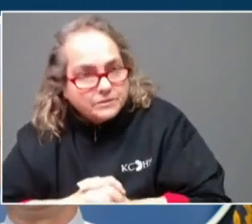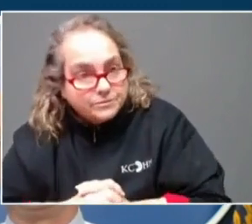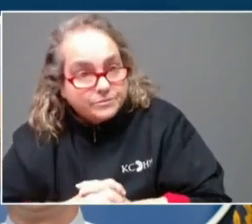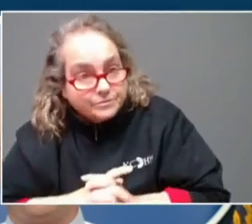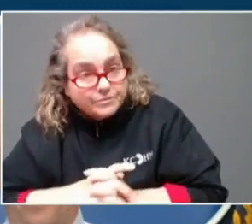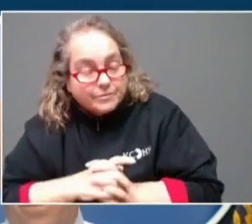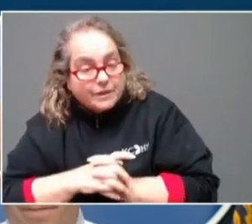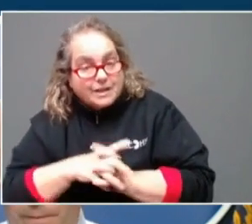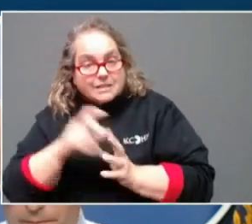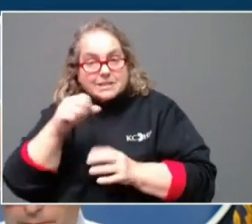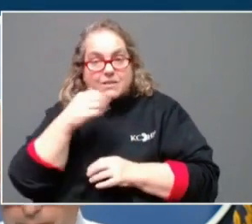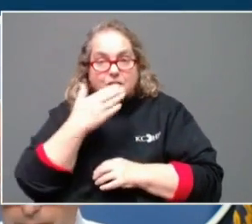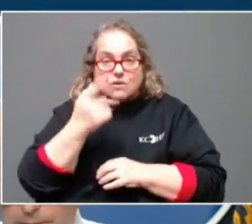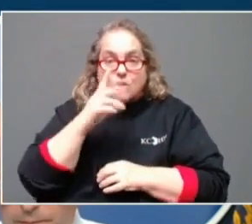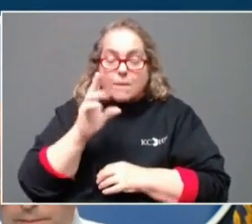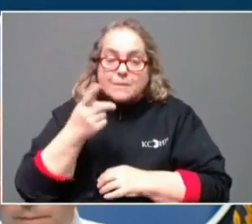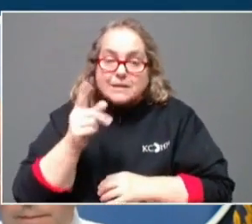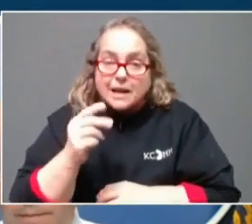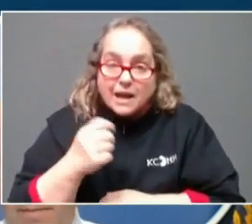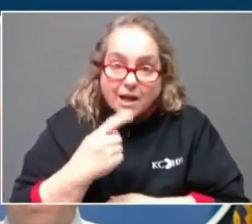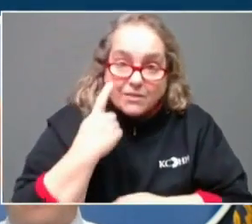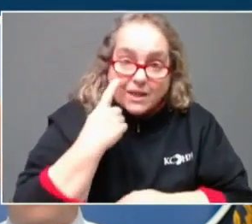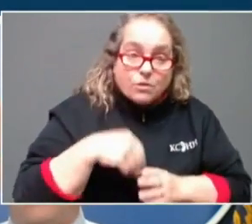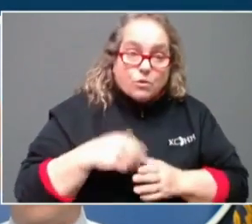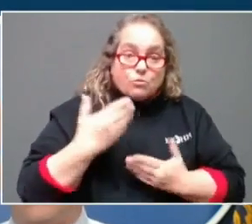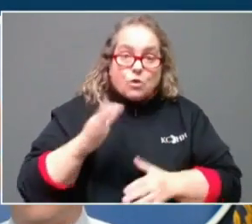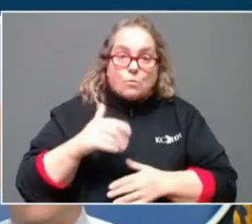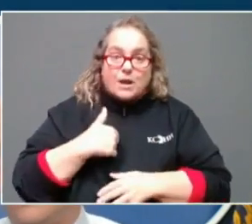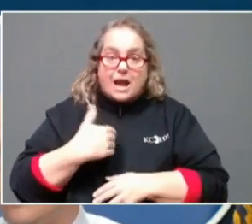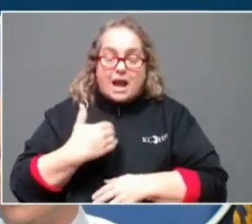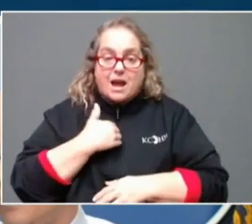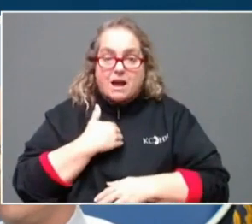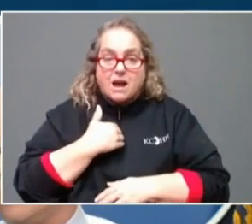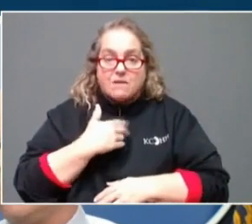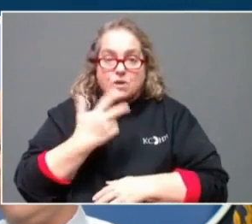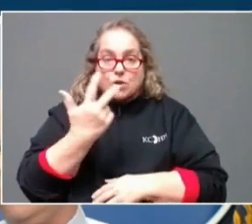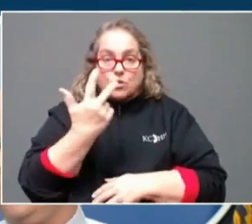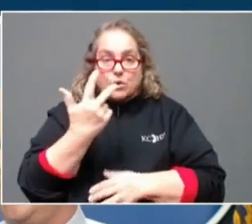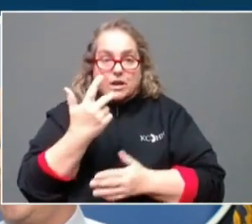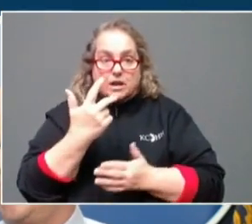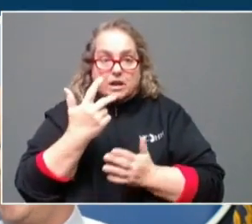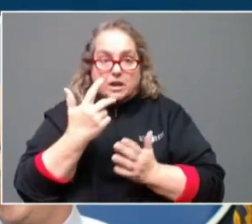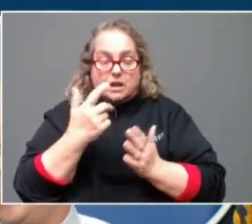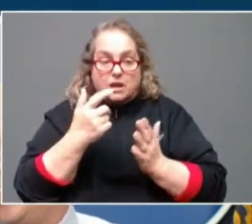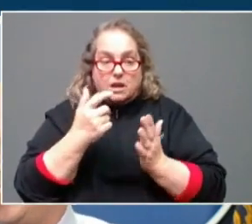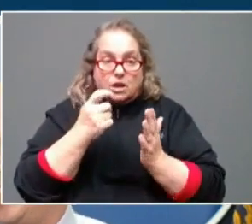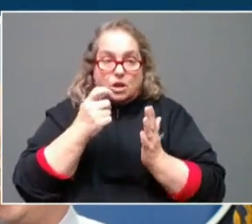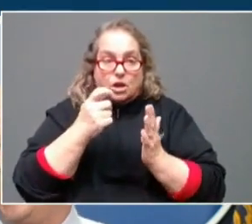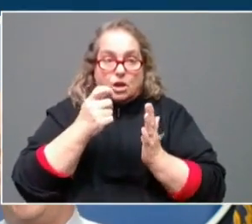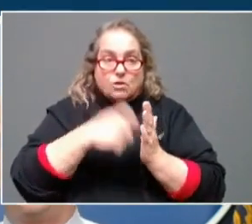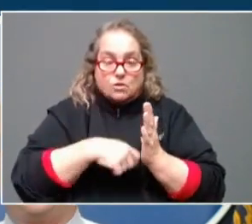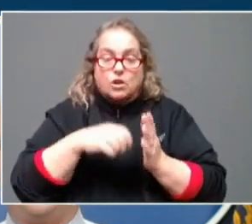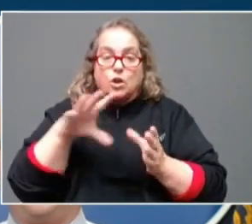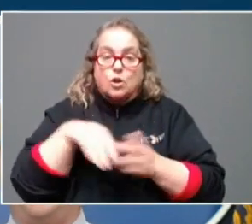update. And I think in the room we've got at least the re journalists, including Karen's are, so why don't you kick us off?